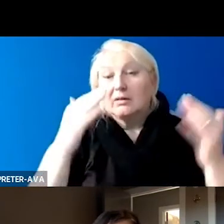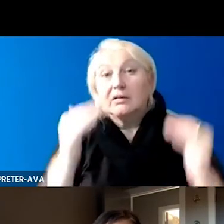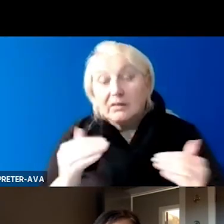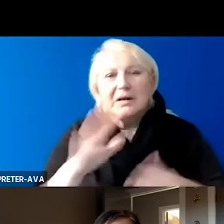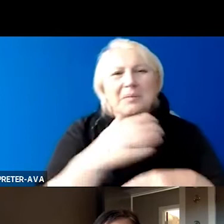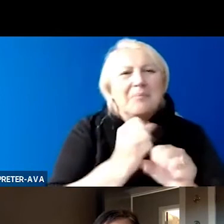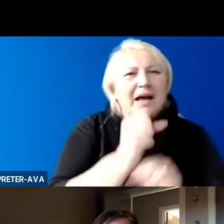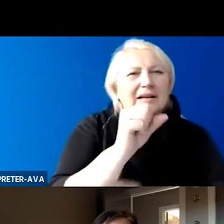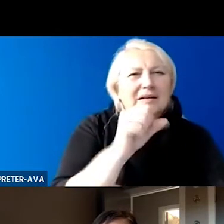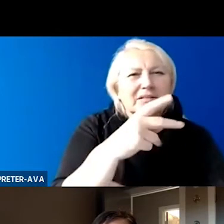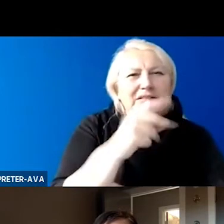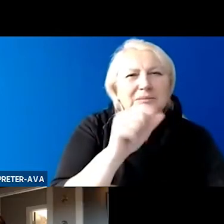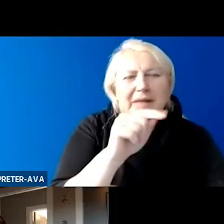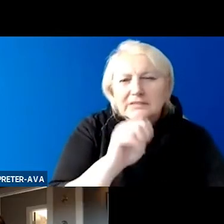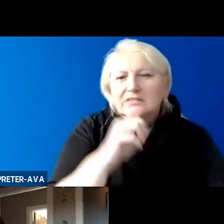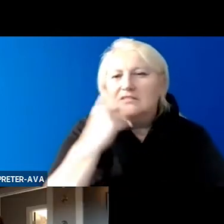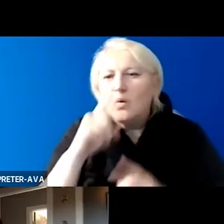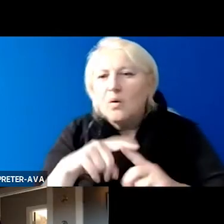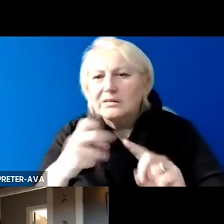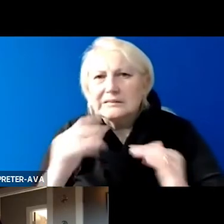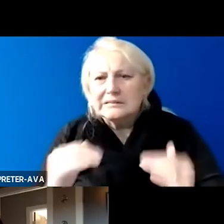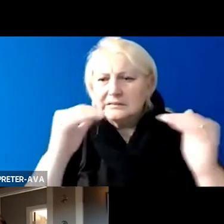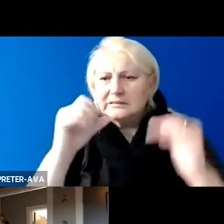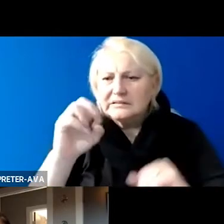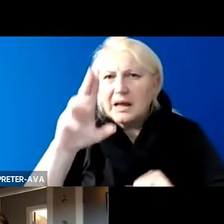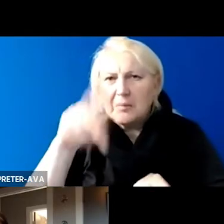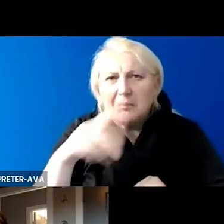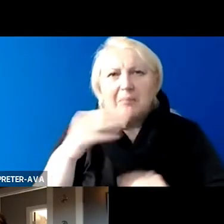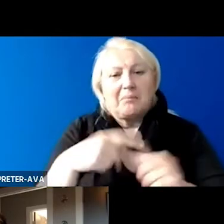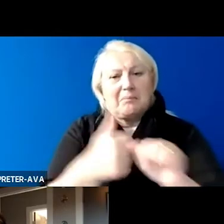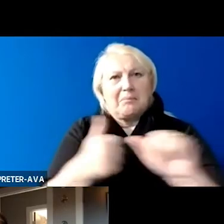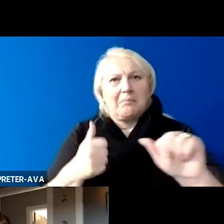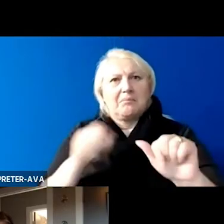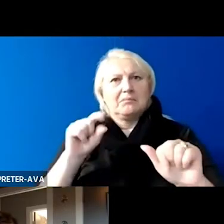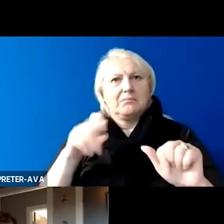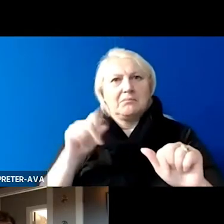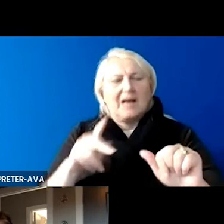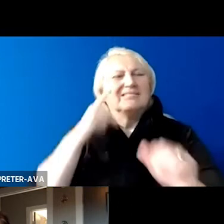step back. It’s used to help balance the verbose, so using more words that are needed,